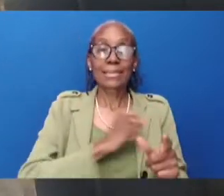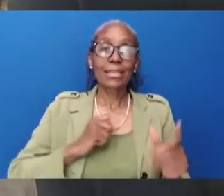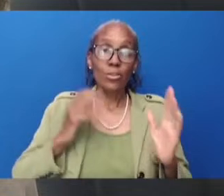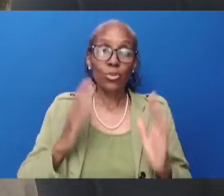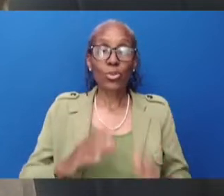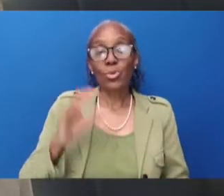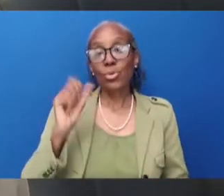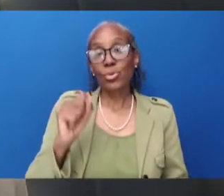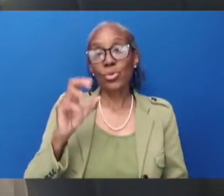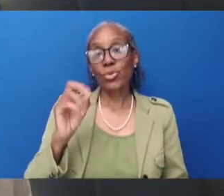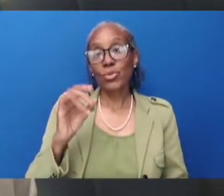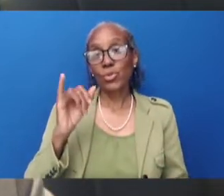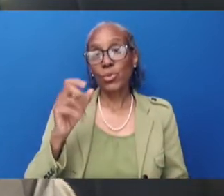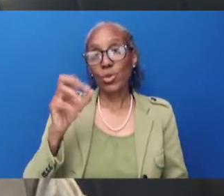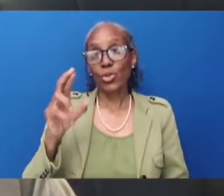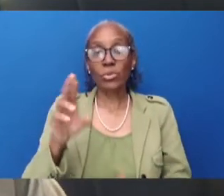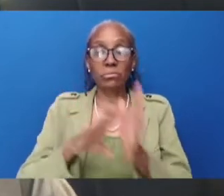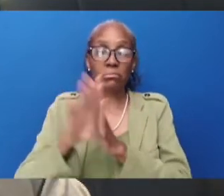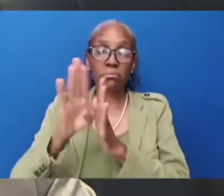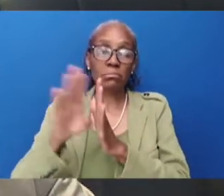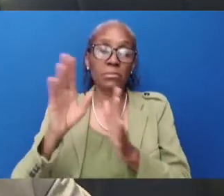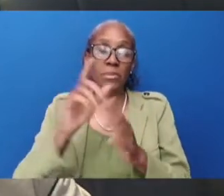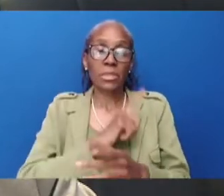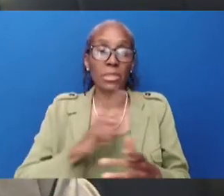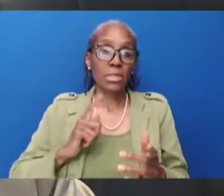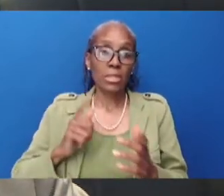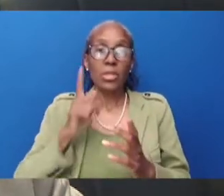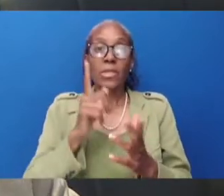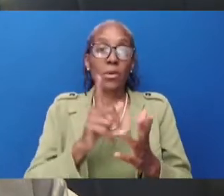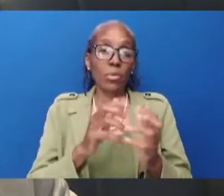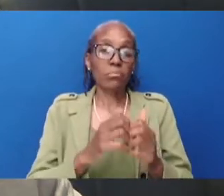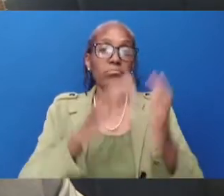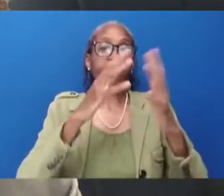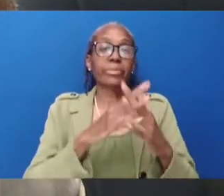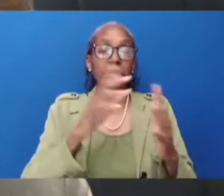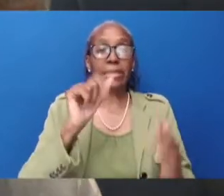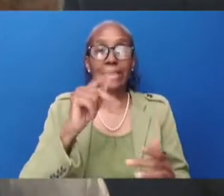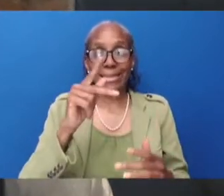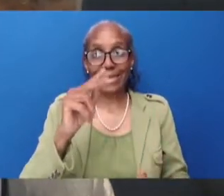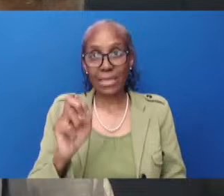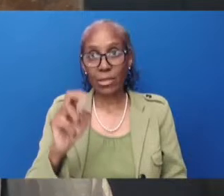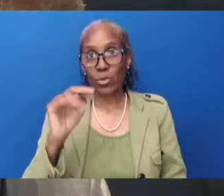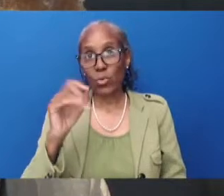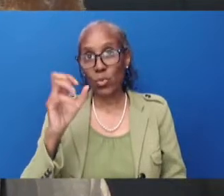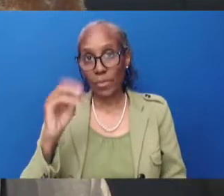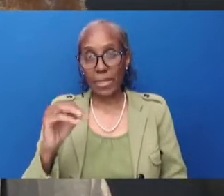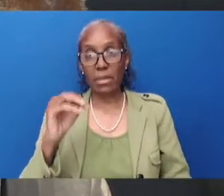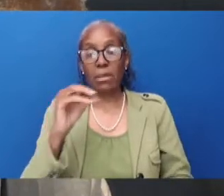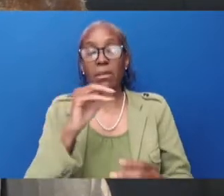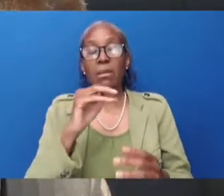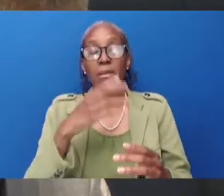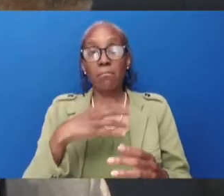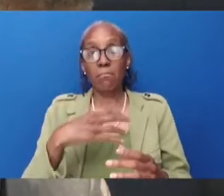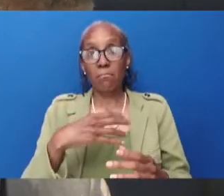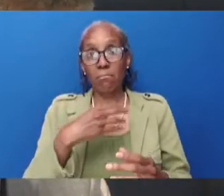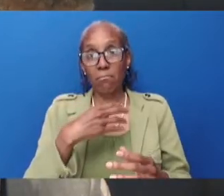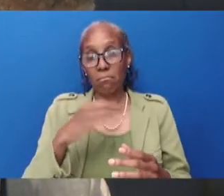DISSOLVED. AT THE SAME TIME, SENATOR SAWYER IS WORKING ON LEGISLATION THAT